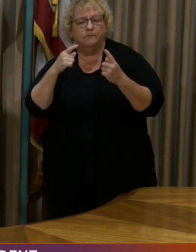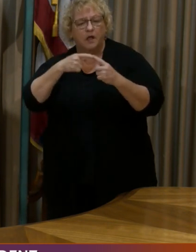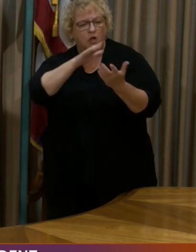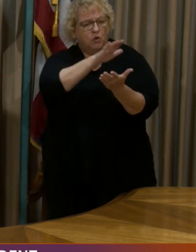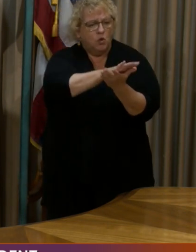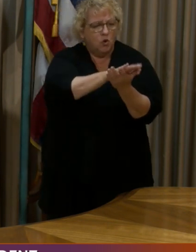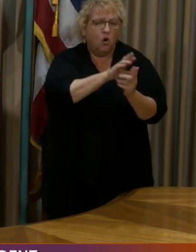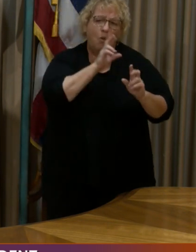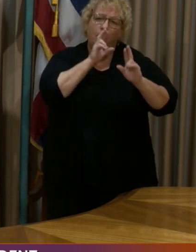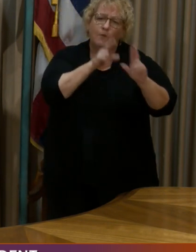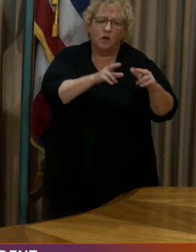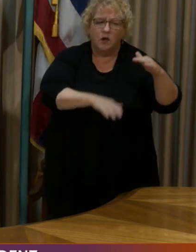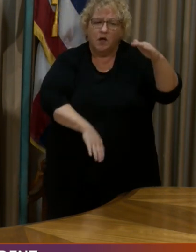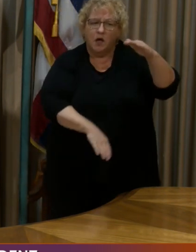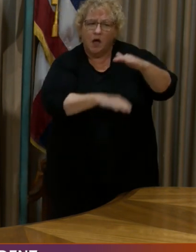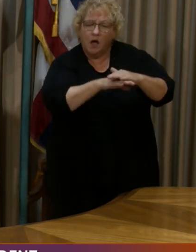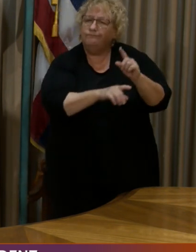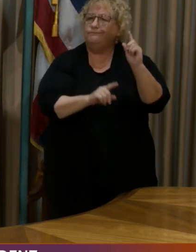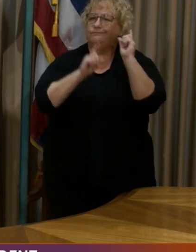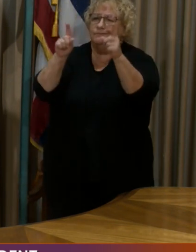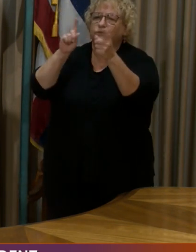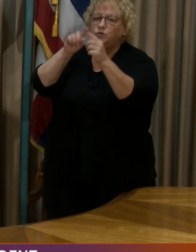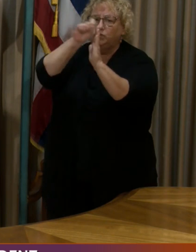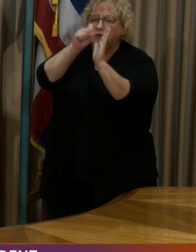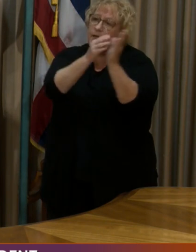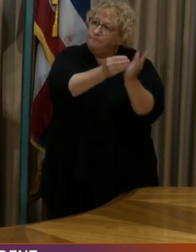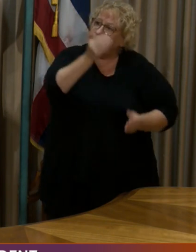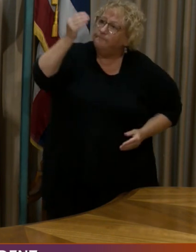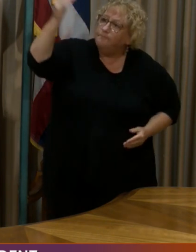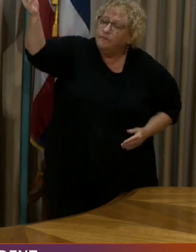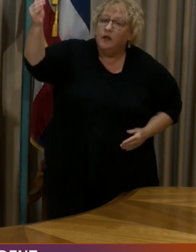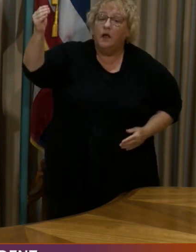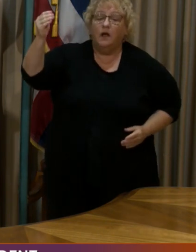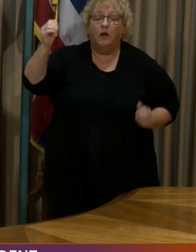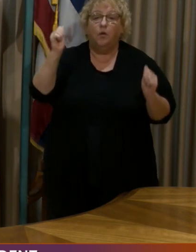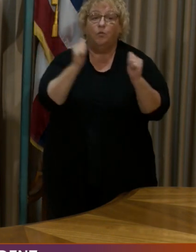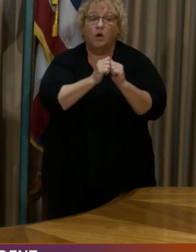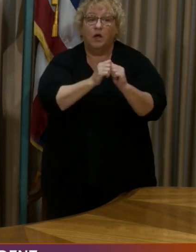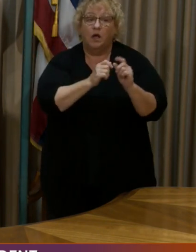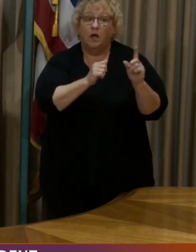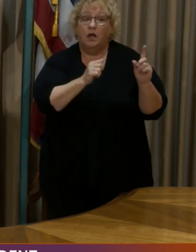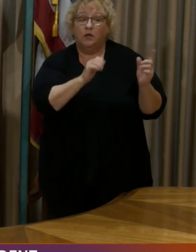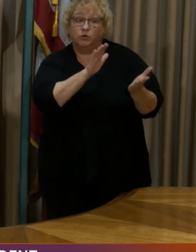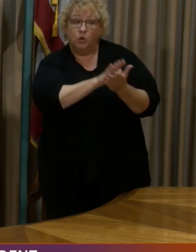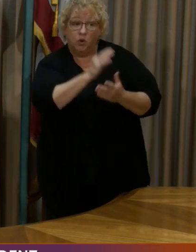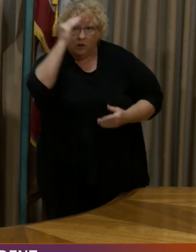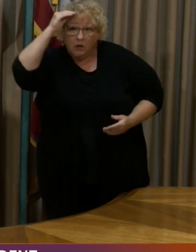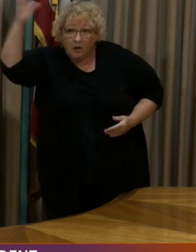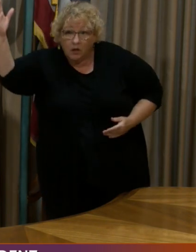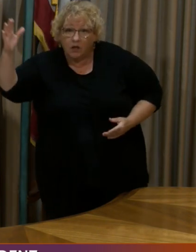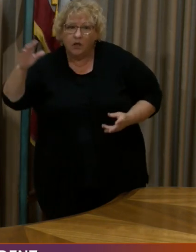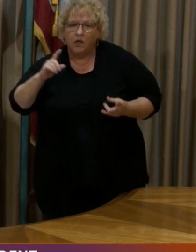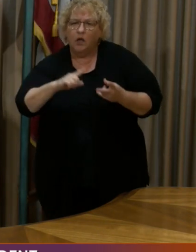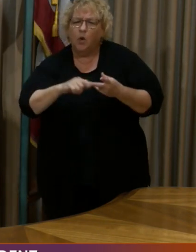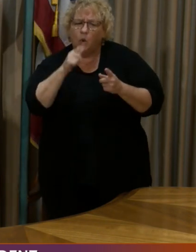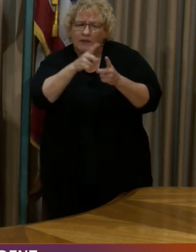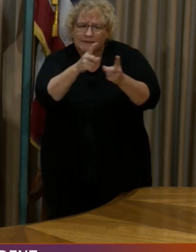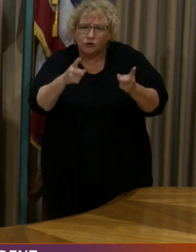THAT MOVED INTO NEW POLICY POLICIES THAT THEY'VE ROLLED OUT AROUND SCHOOLS REPORTING UP TO A STATE AGENCY AND THEY'RE STILL TRYING TO FIGURE OUT AS WELL.